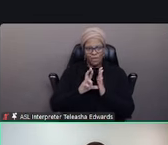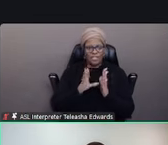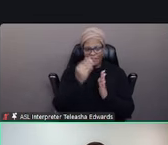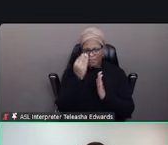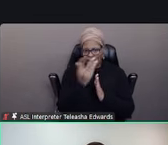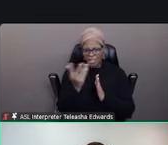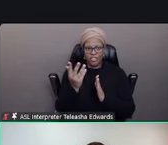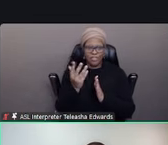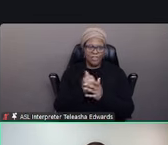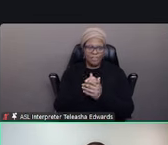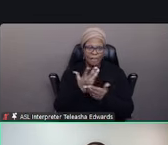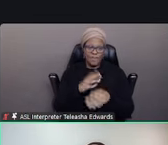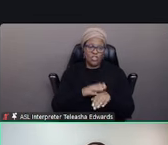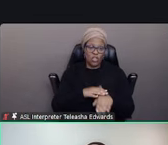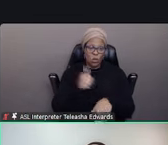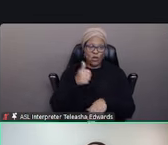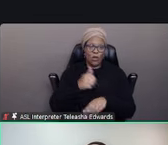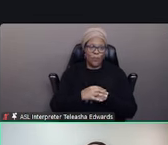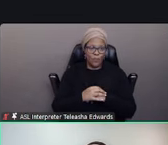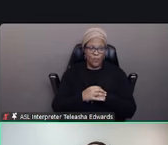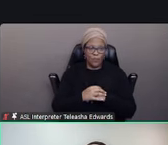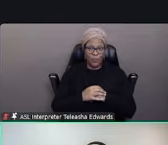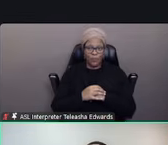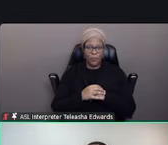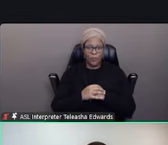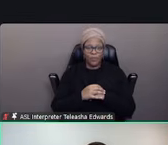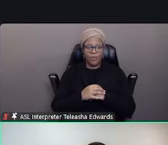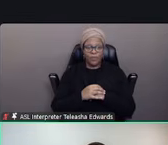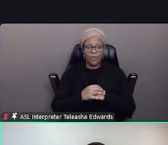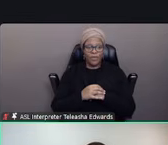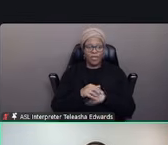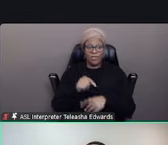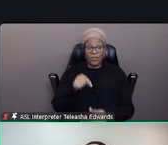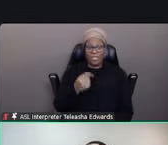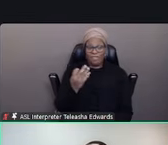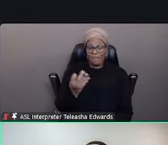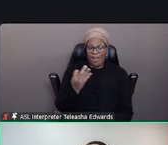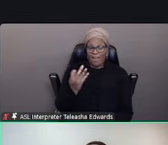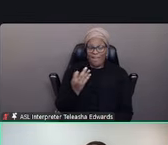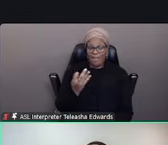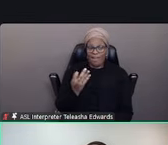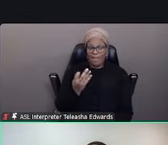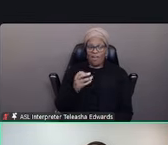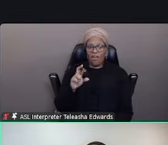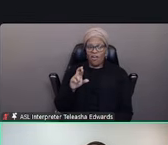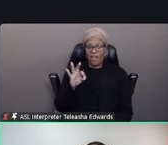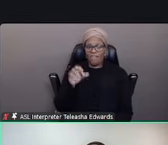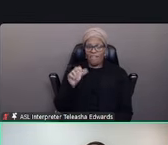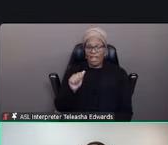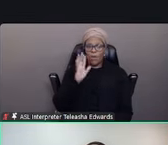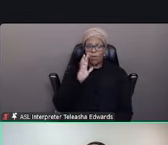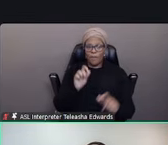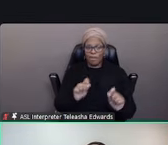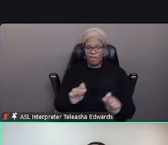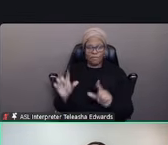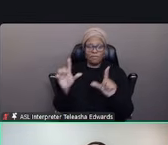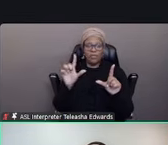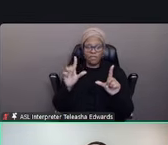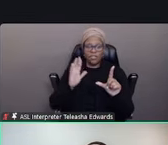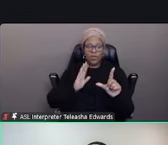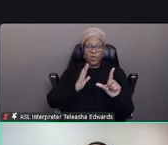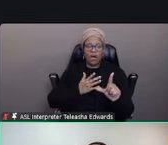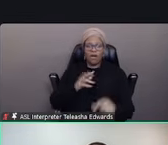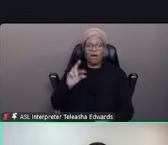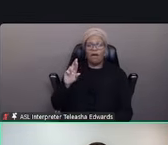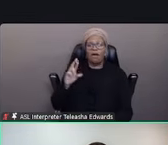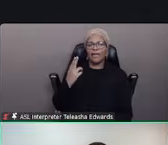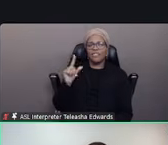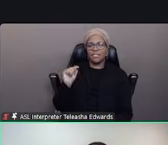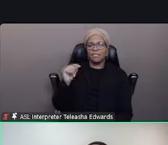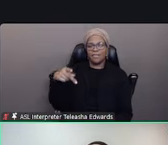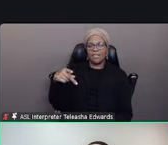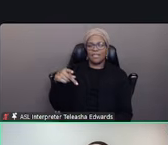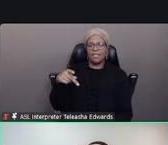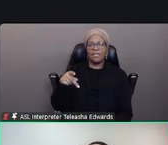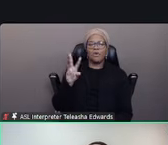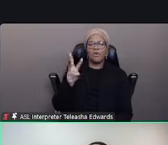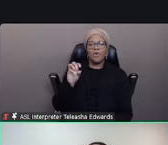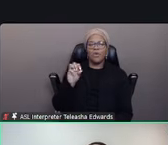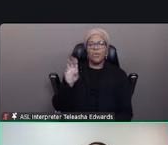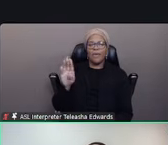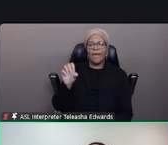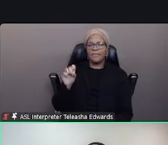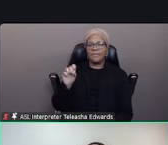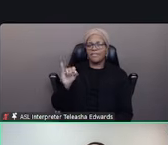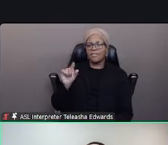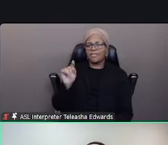of a slower pace. Um so it's this Friday that the RFA will be posted to our um RHTP website and then